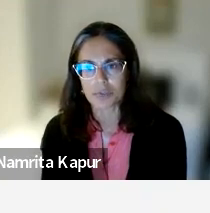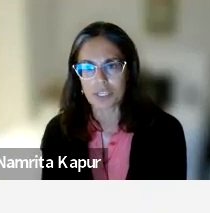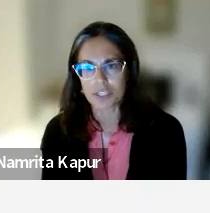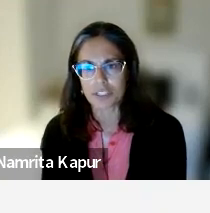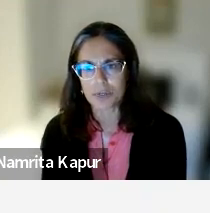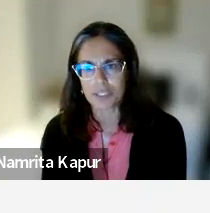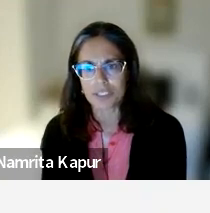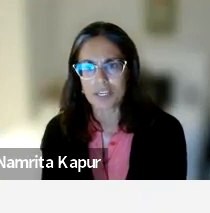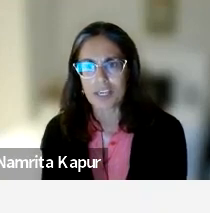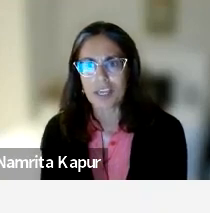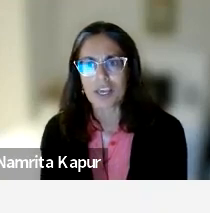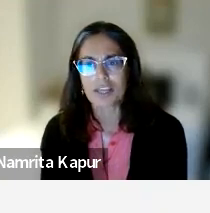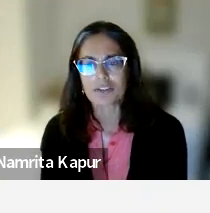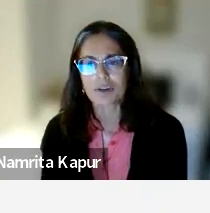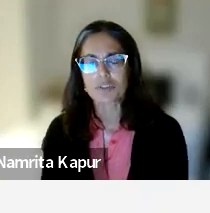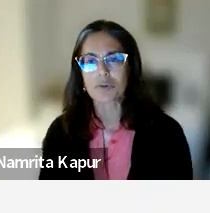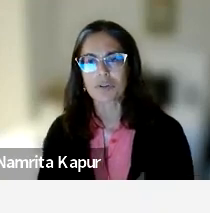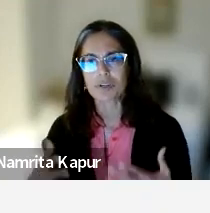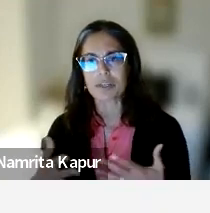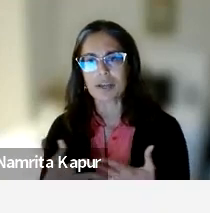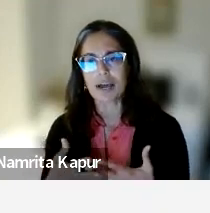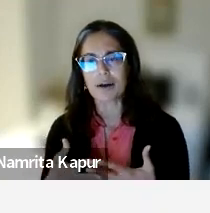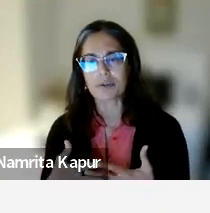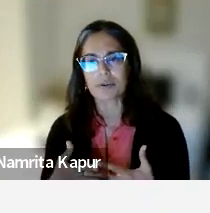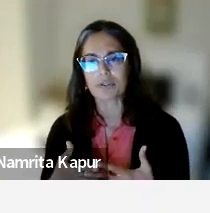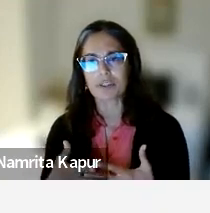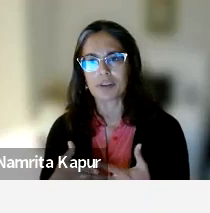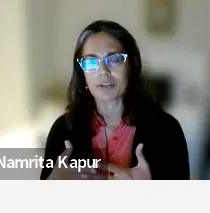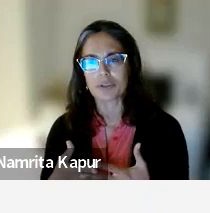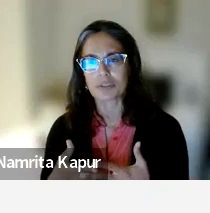if we get towards the end of the project period and there are extenuating circumstances, there's